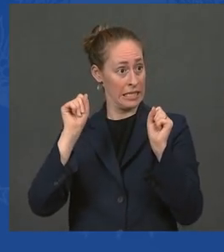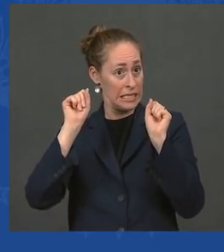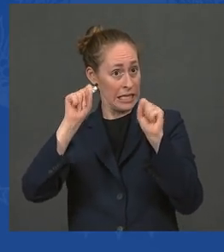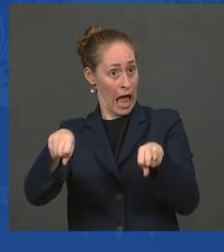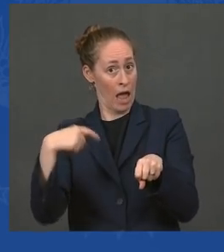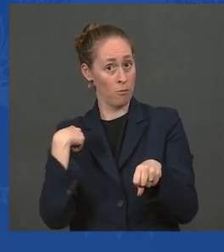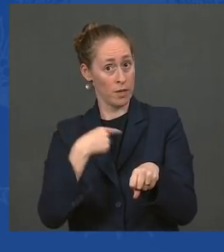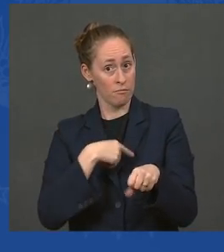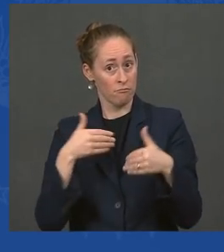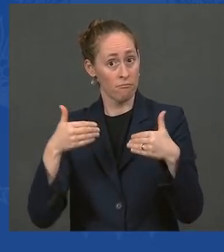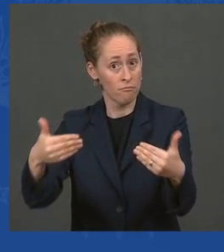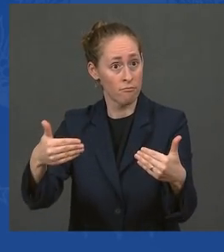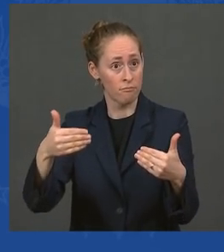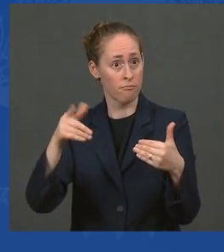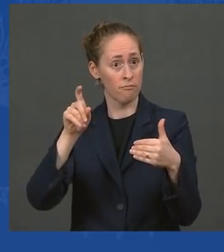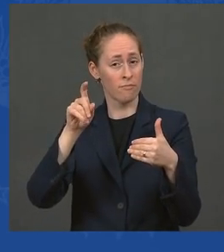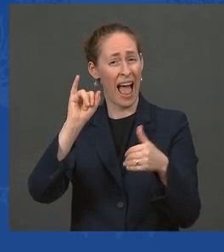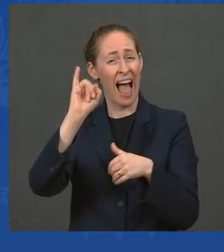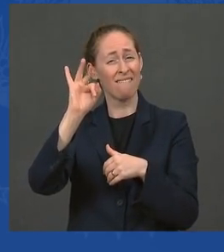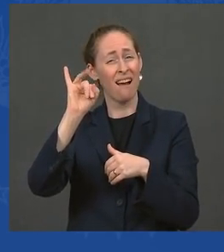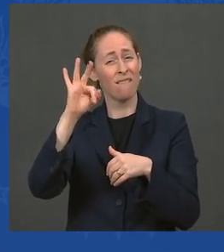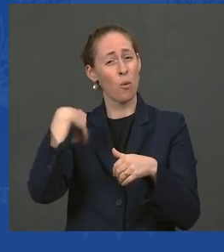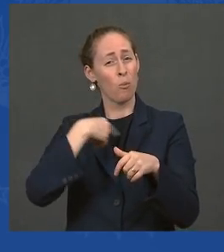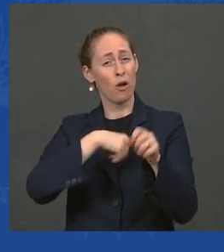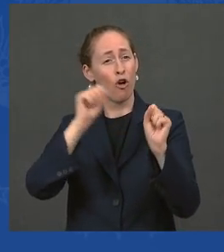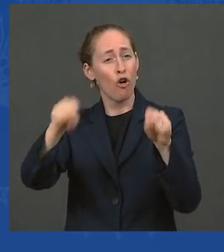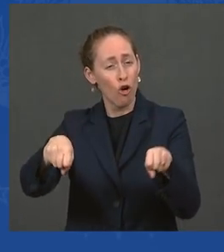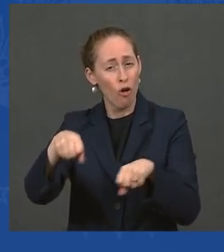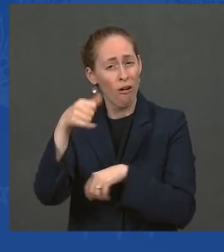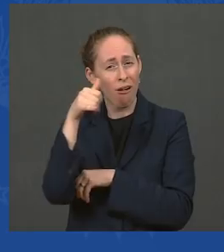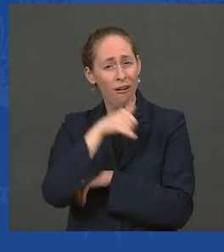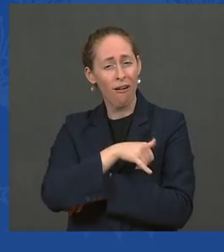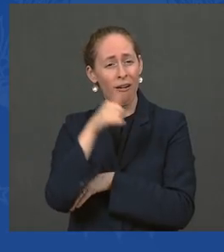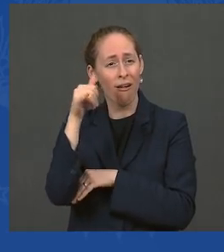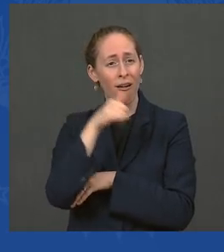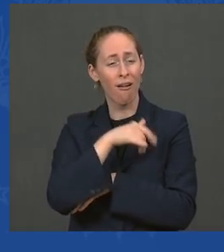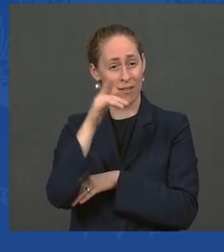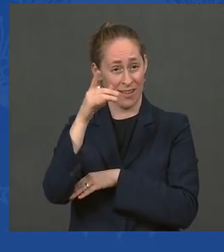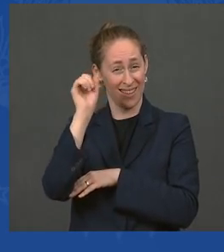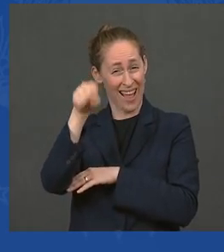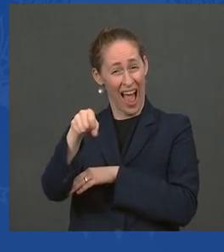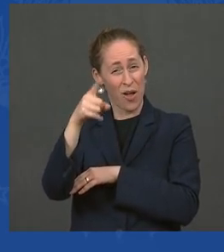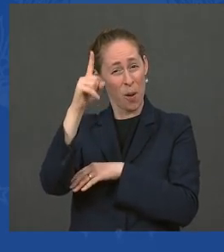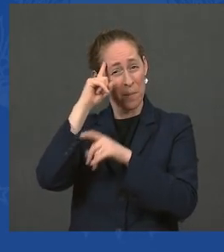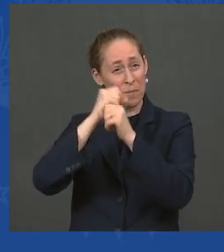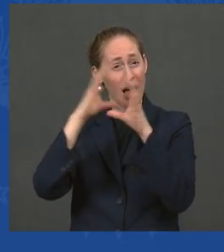You realize we had $90 billion in loss this calendar year